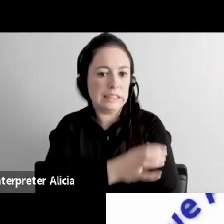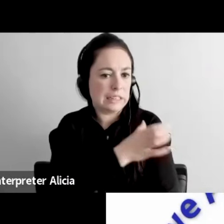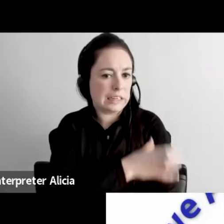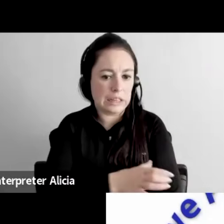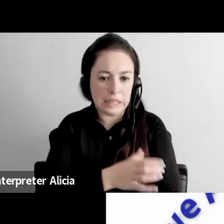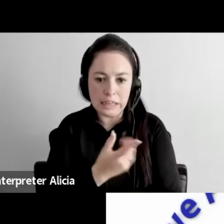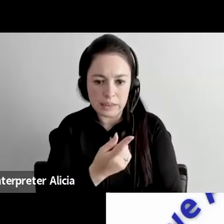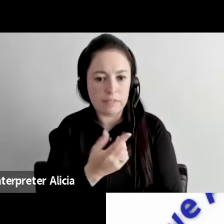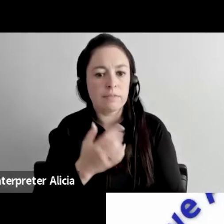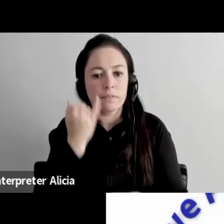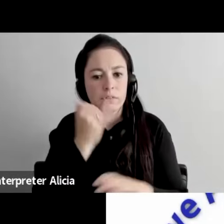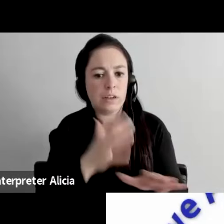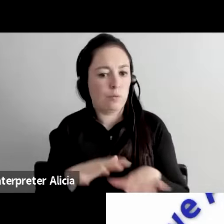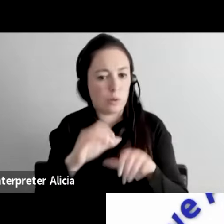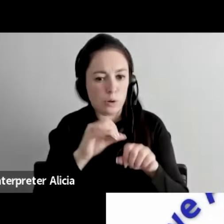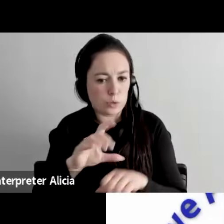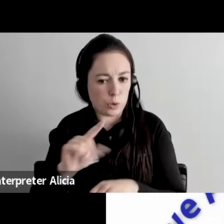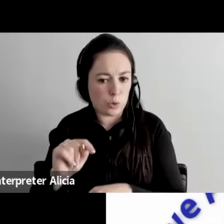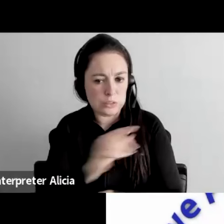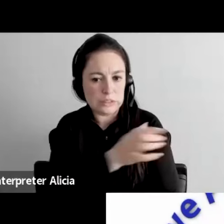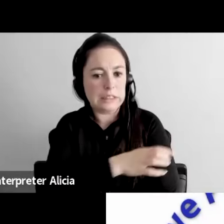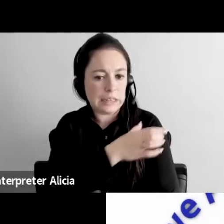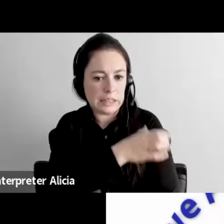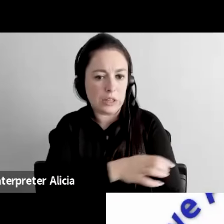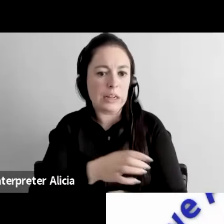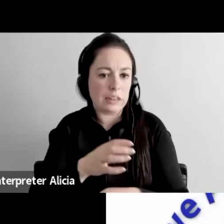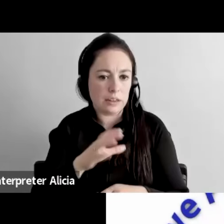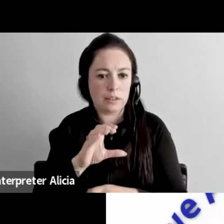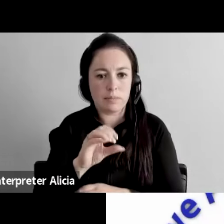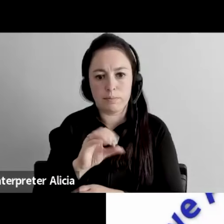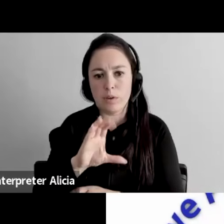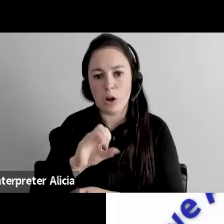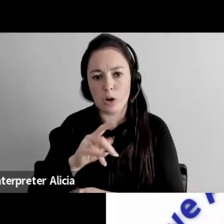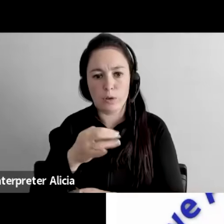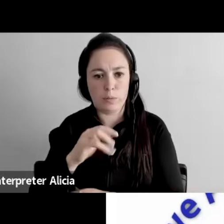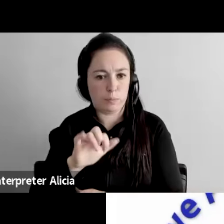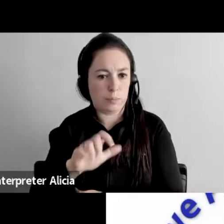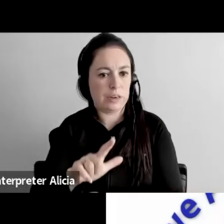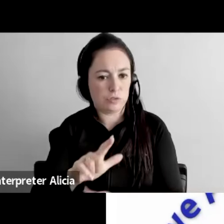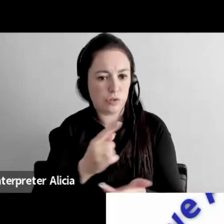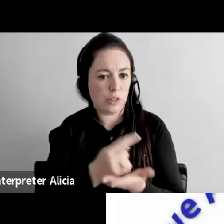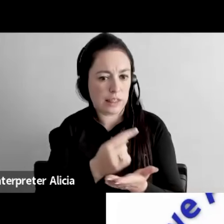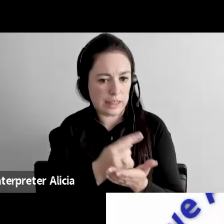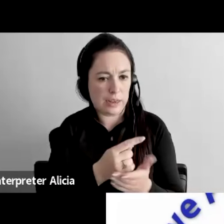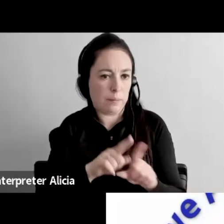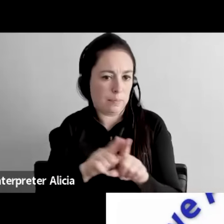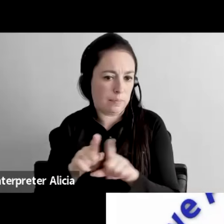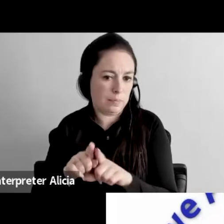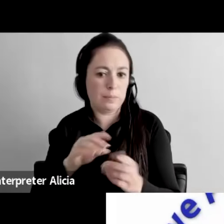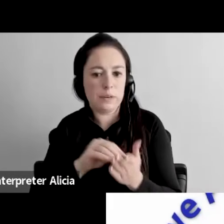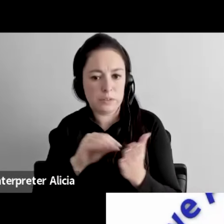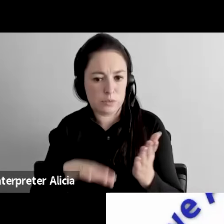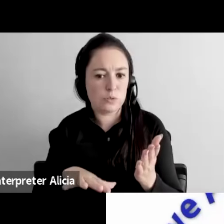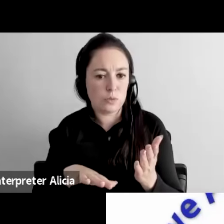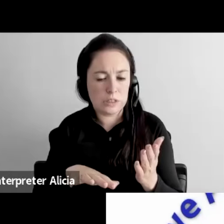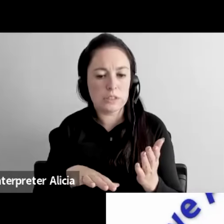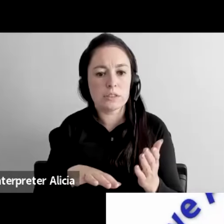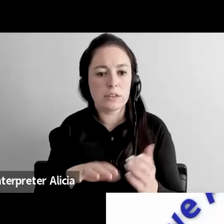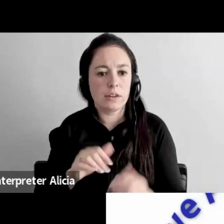clinic it's a occupational therapist, occupational therapy students and it's me working with them